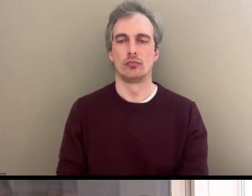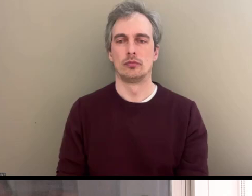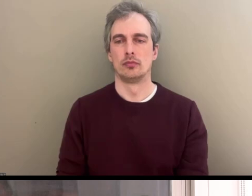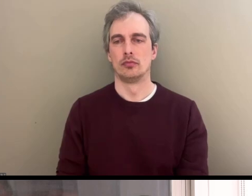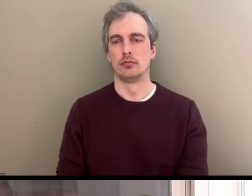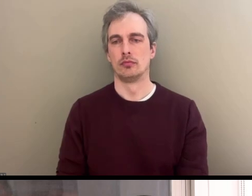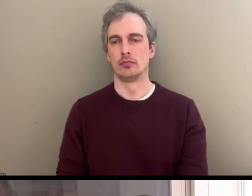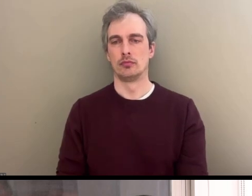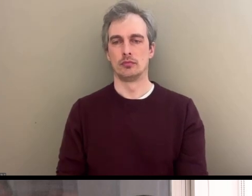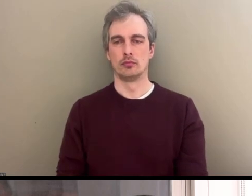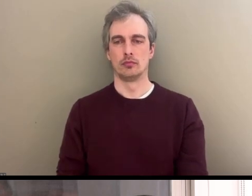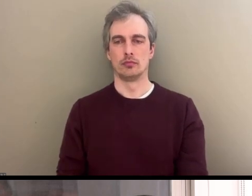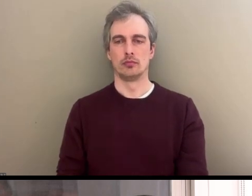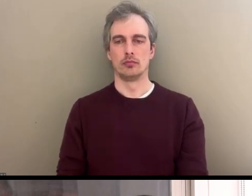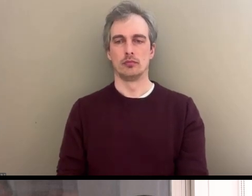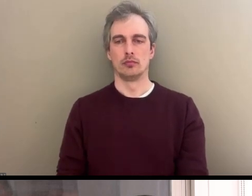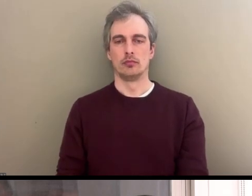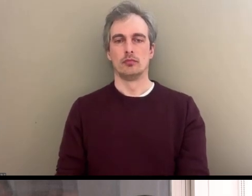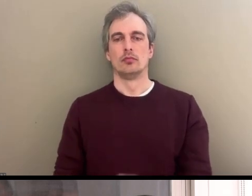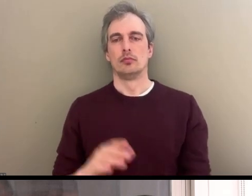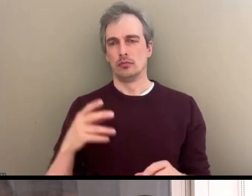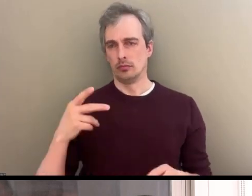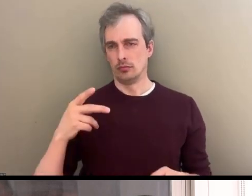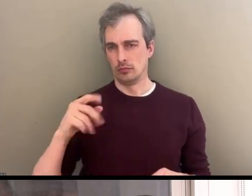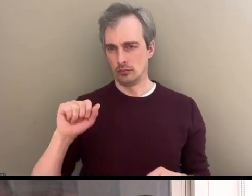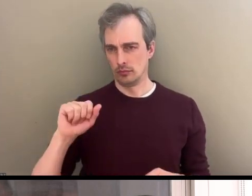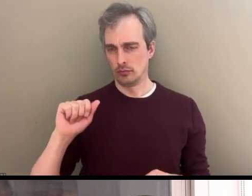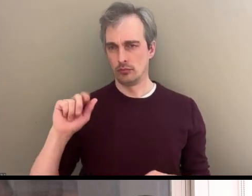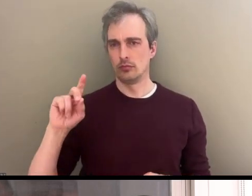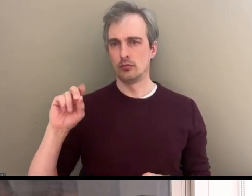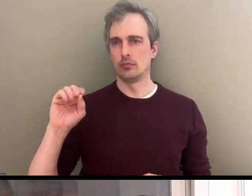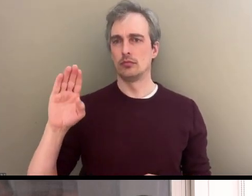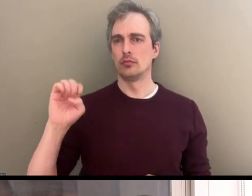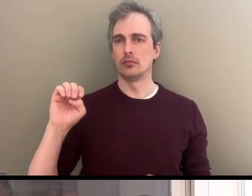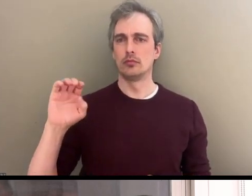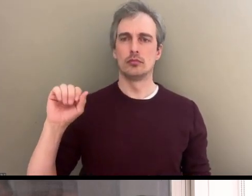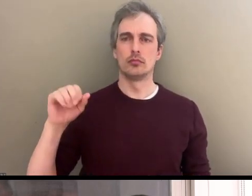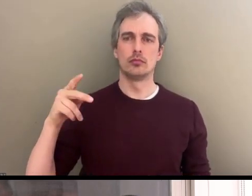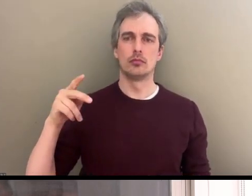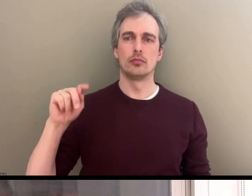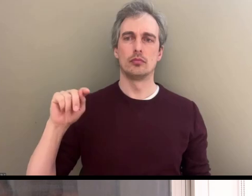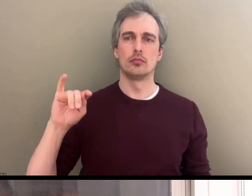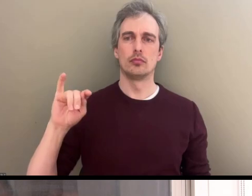PS, Adobe Captivate is an e-learning development tool and not a design tool like Creative Suite stuff.